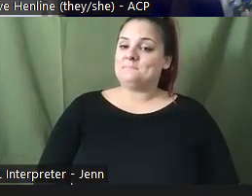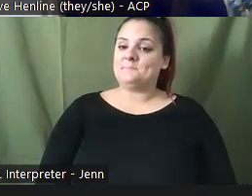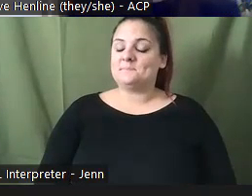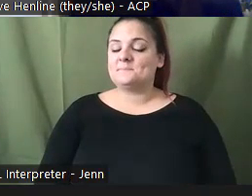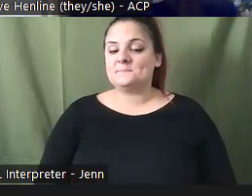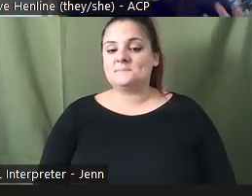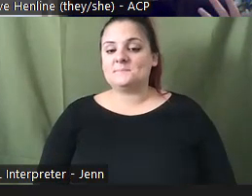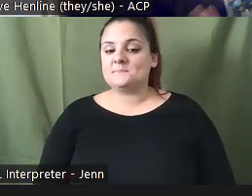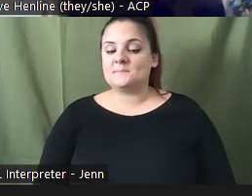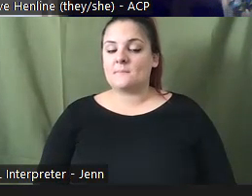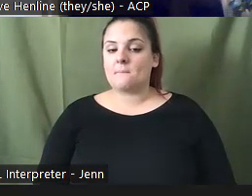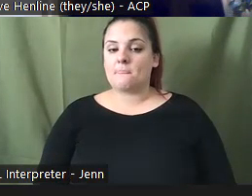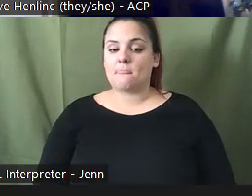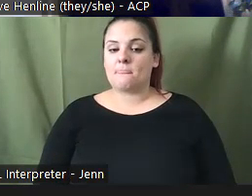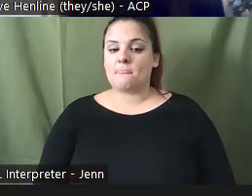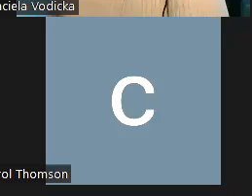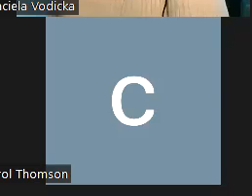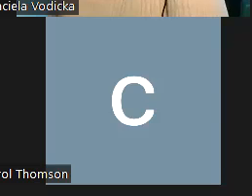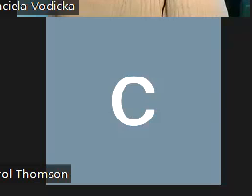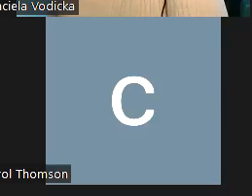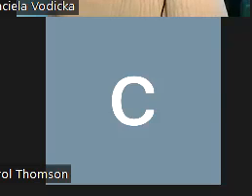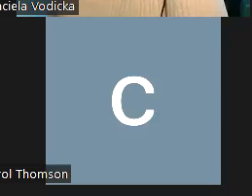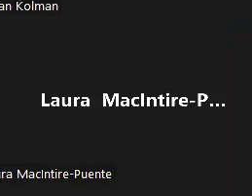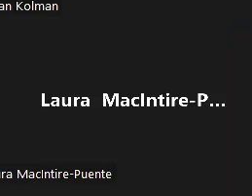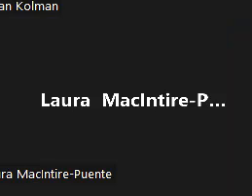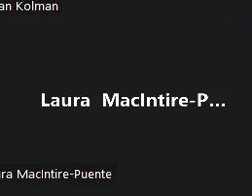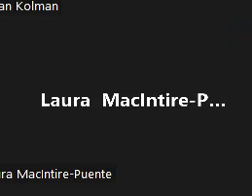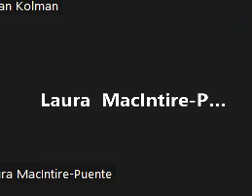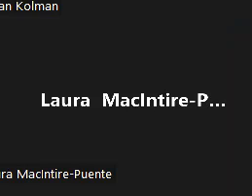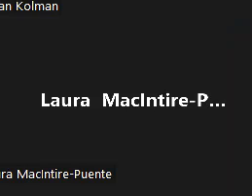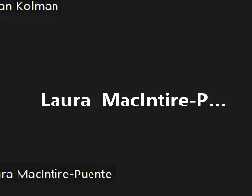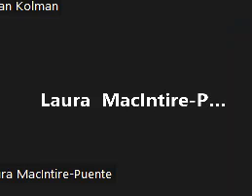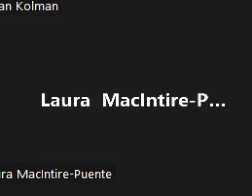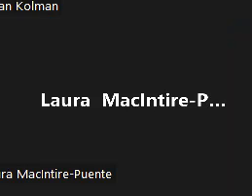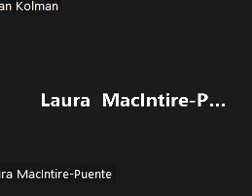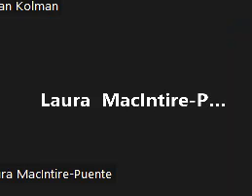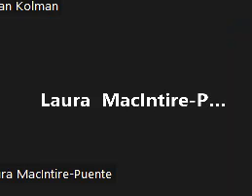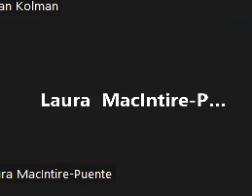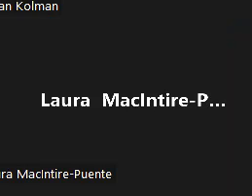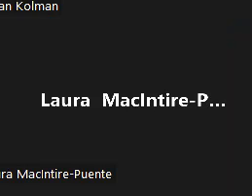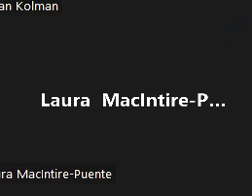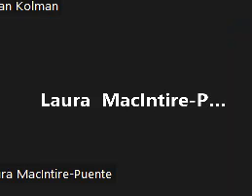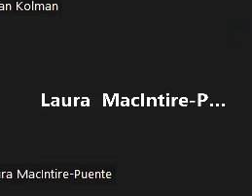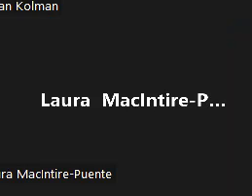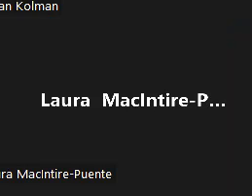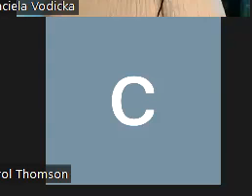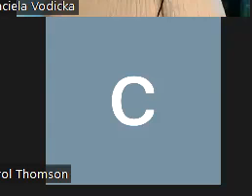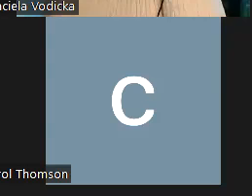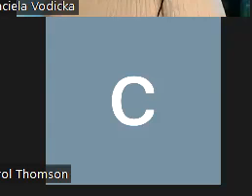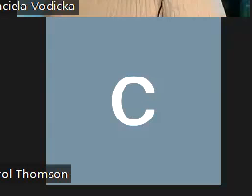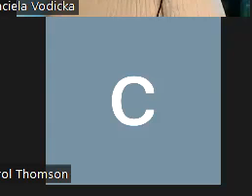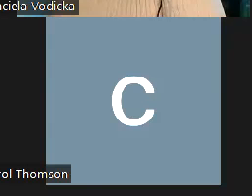But yeah, let's see, oh if you are planning on moving in the future, you don't have to have